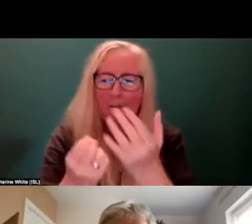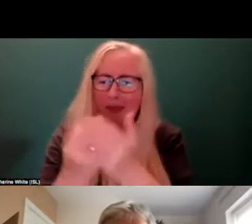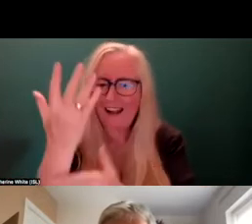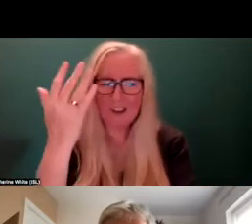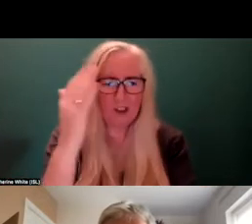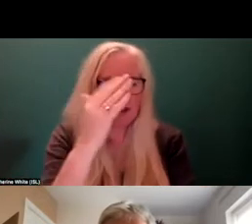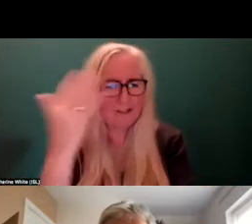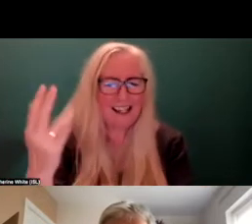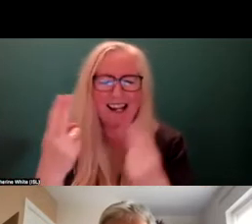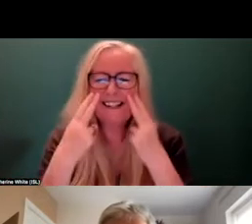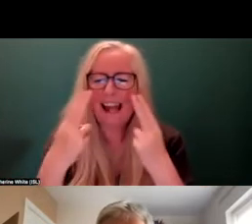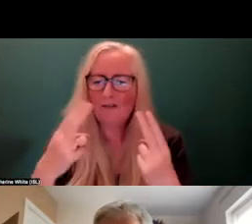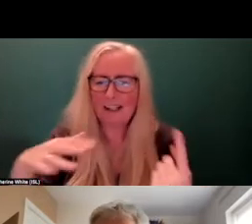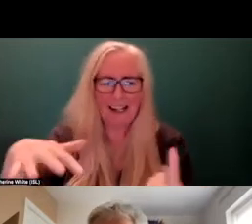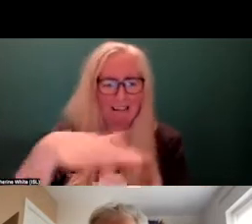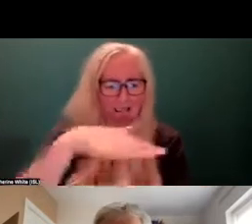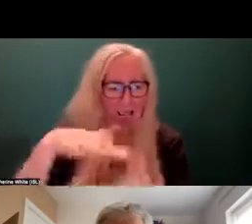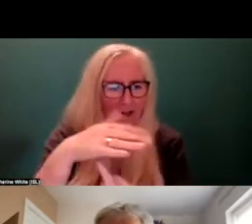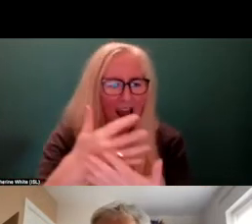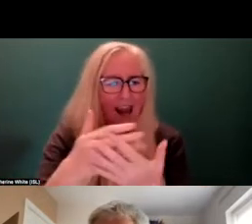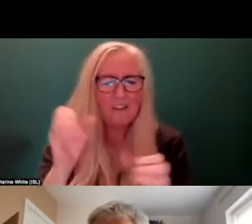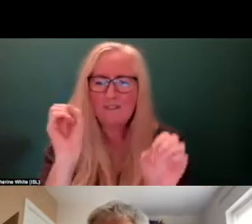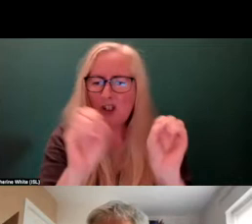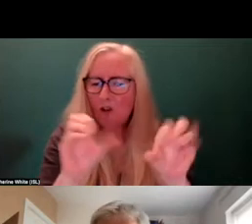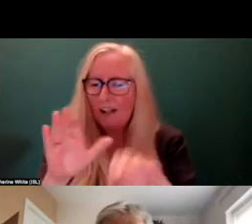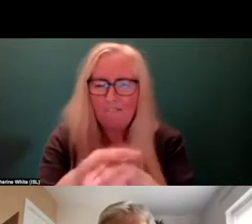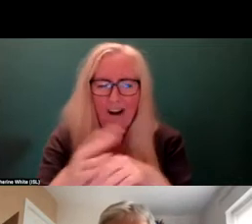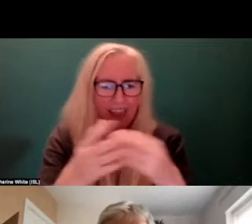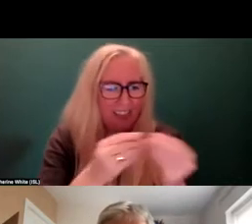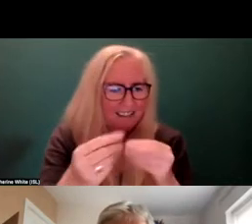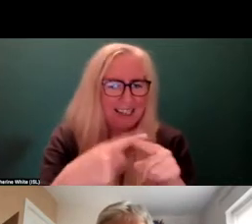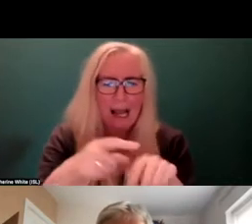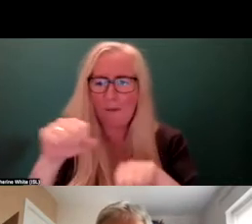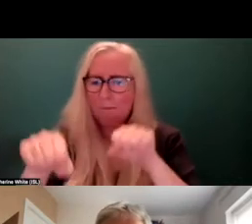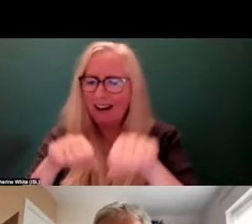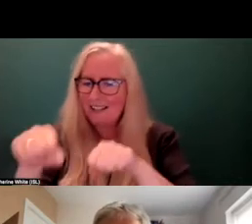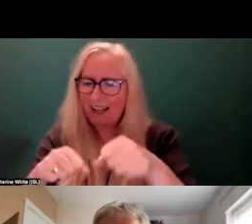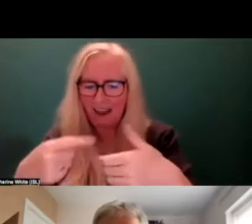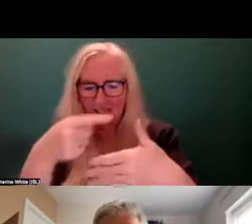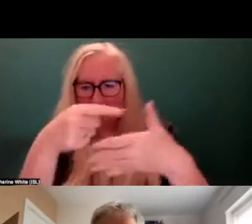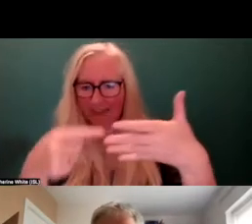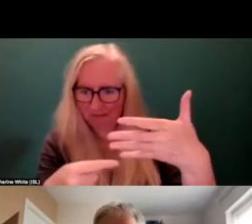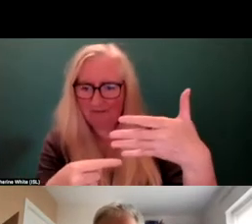planting and trees in the natural environment, and lots of storage for belongings and bicycles.